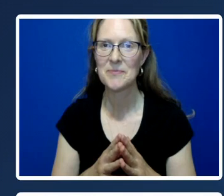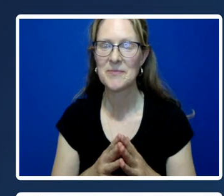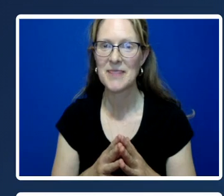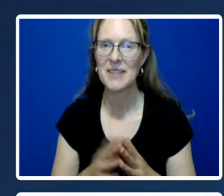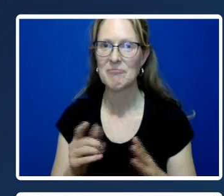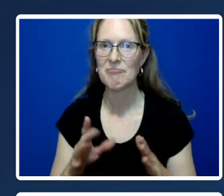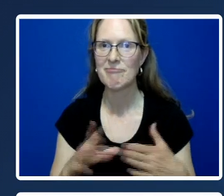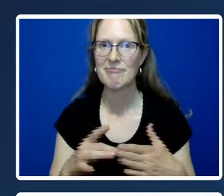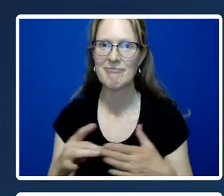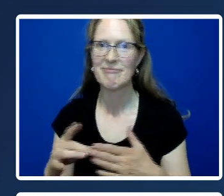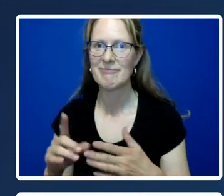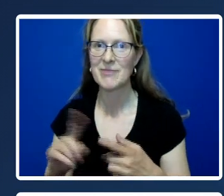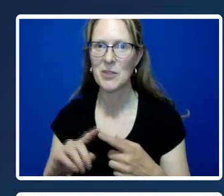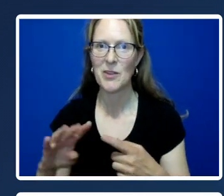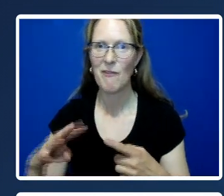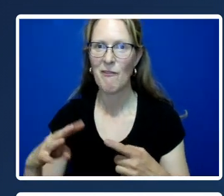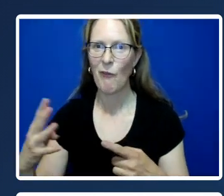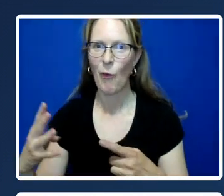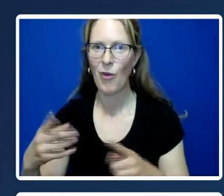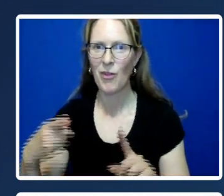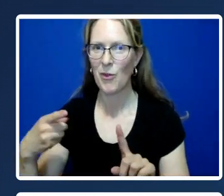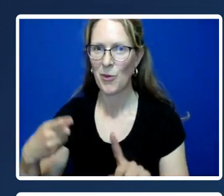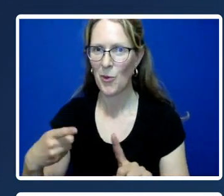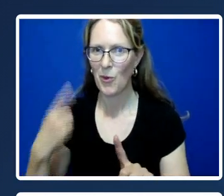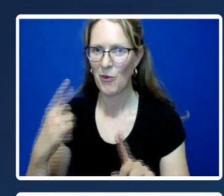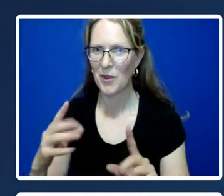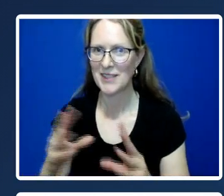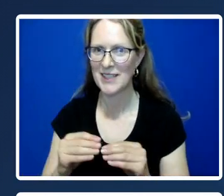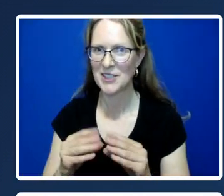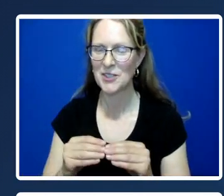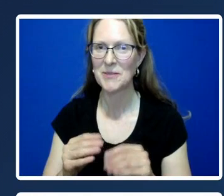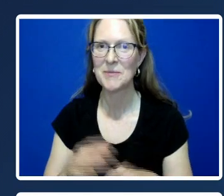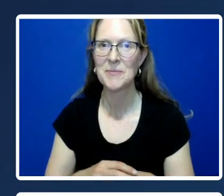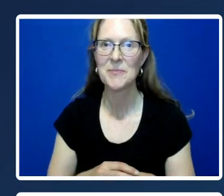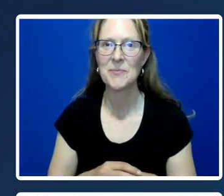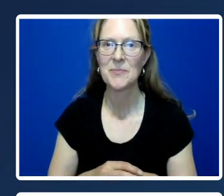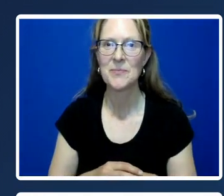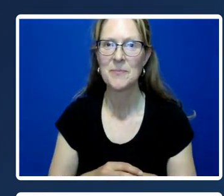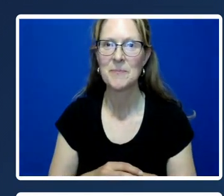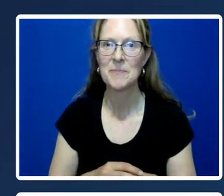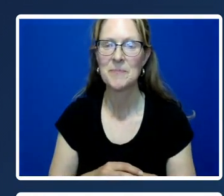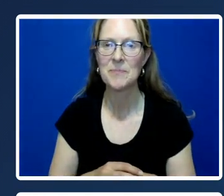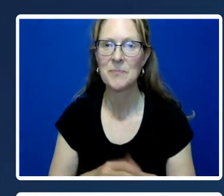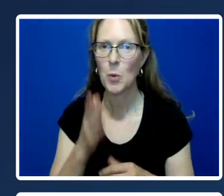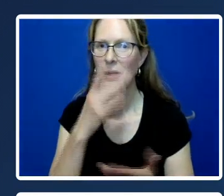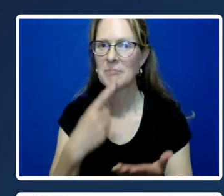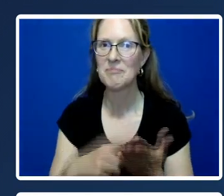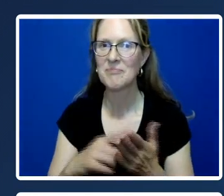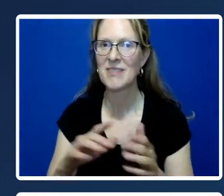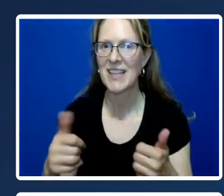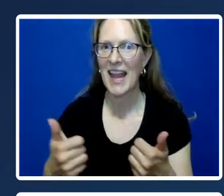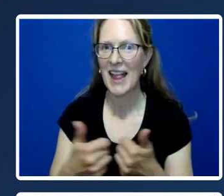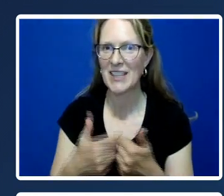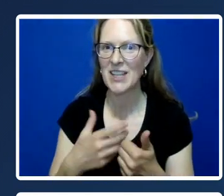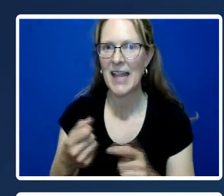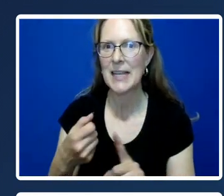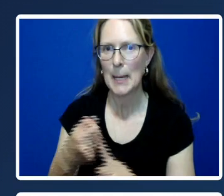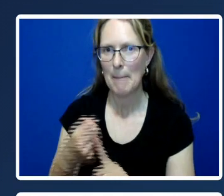session goal here, which is to talk about our challenges and impacts of our program. So,